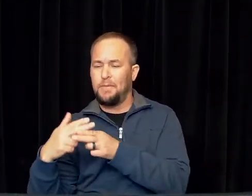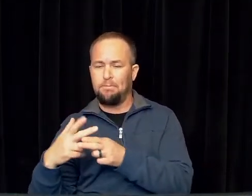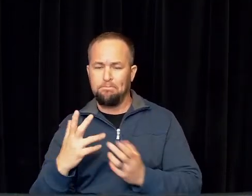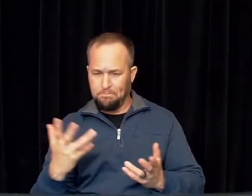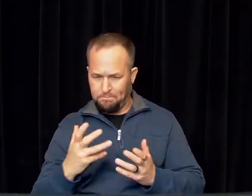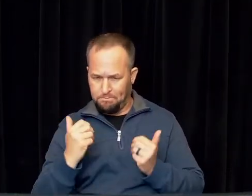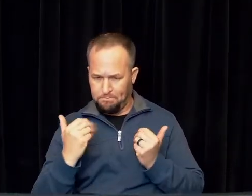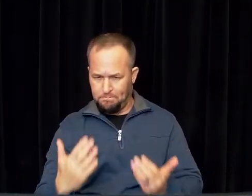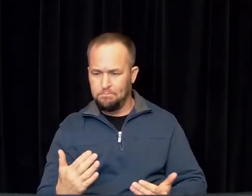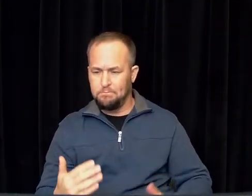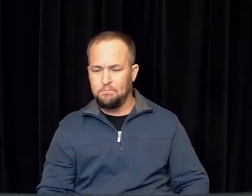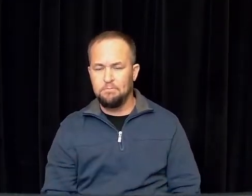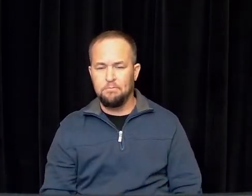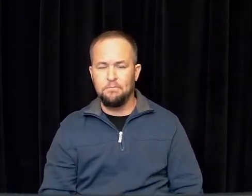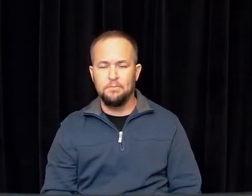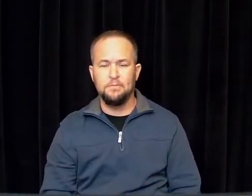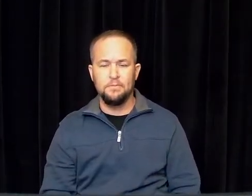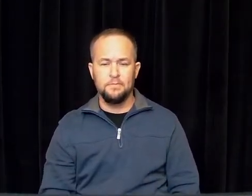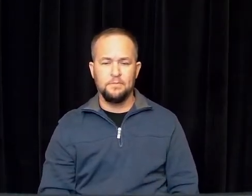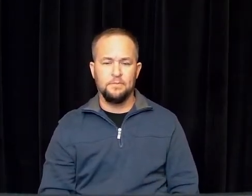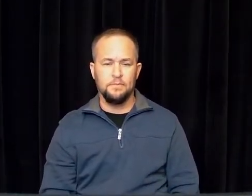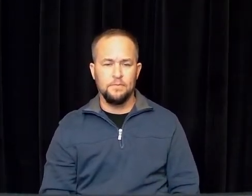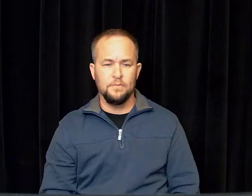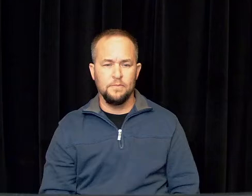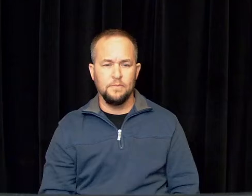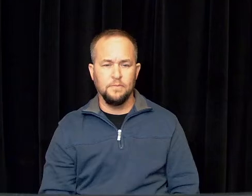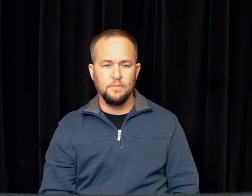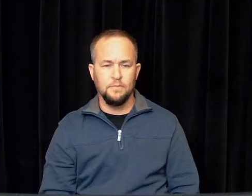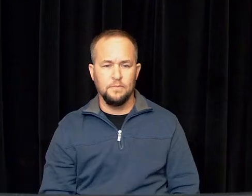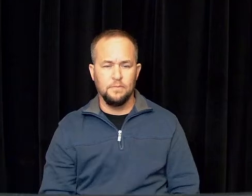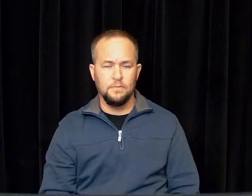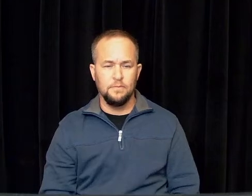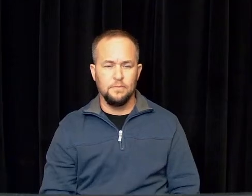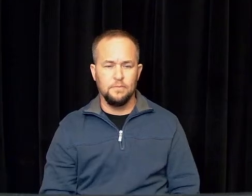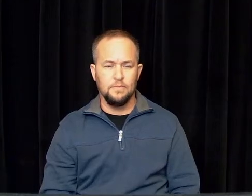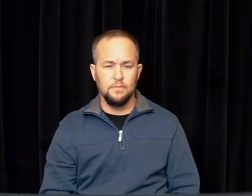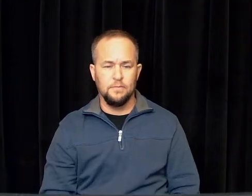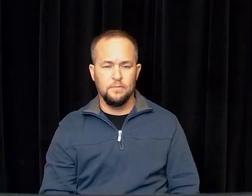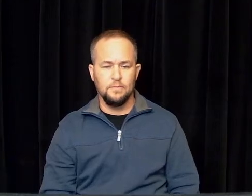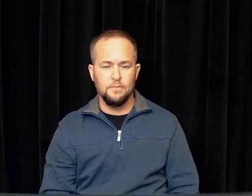And the 3-D objects here with straight sides are called polyhedrons, so the ones on the left.